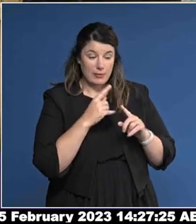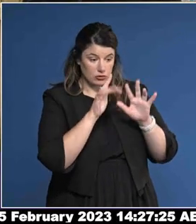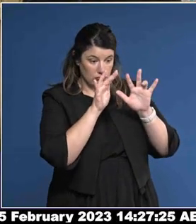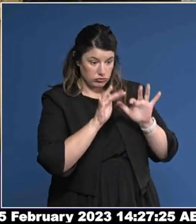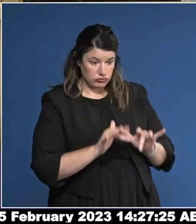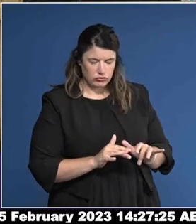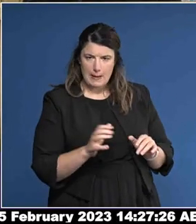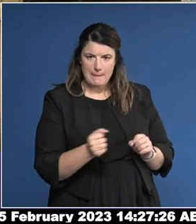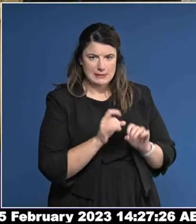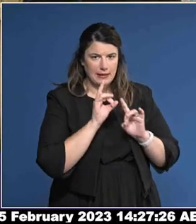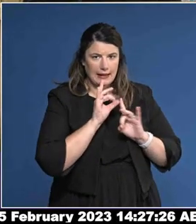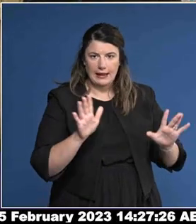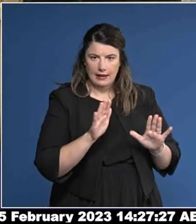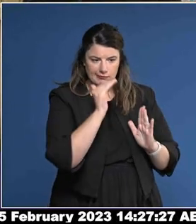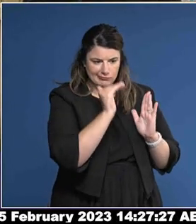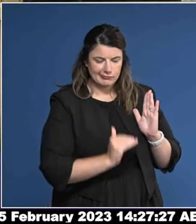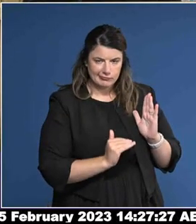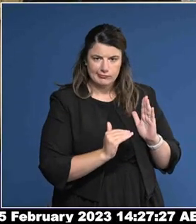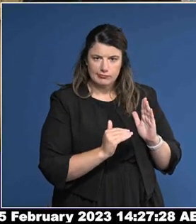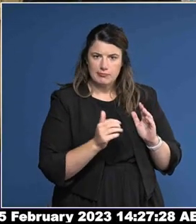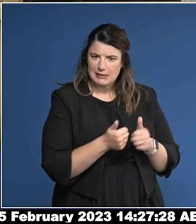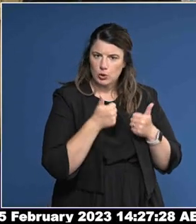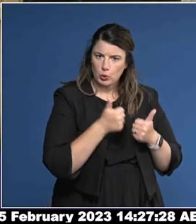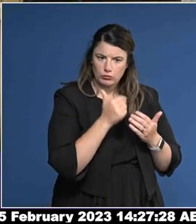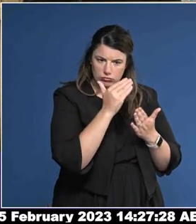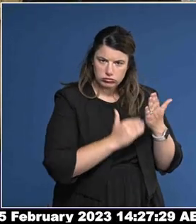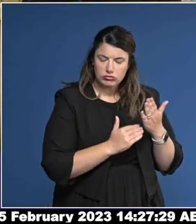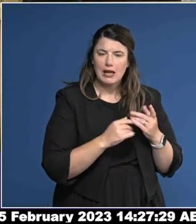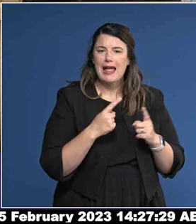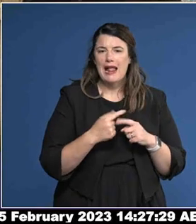We also work at having a no-blame culture to begin with.